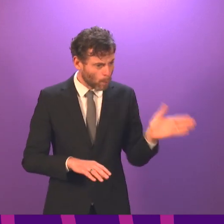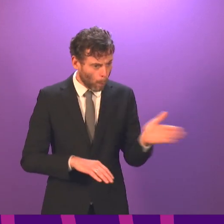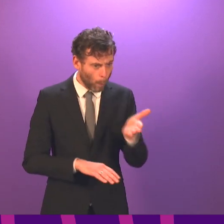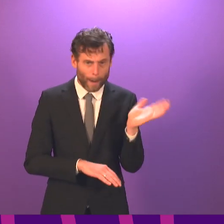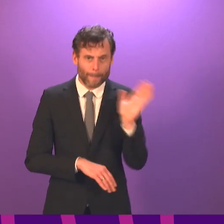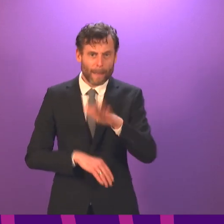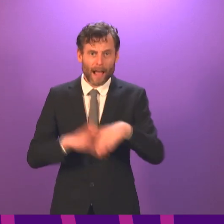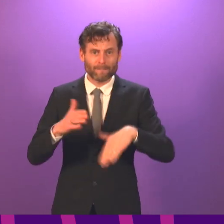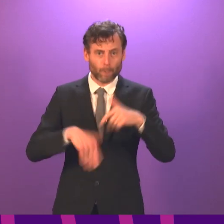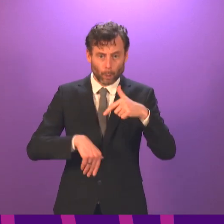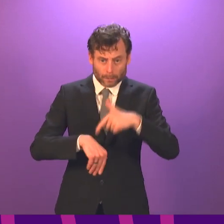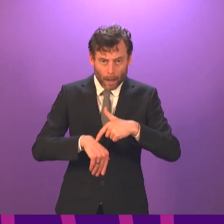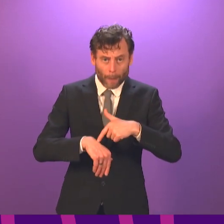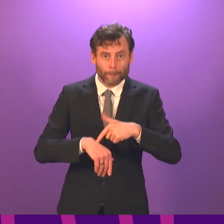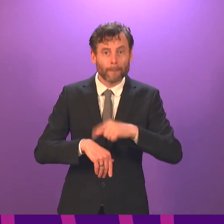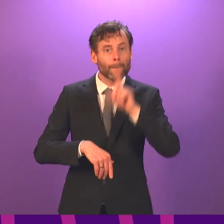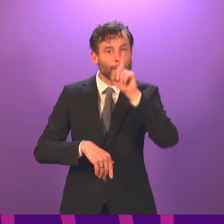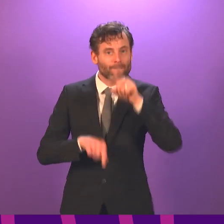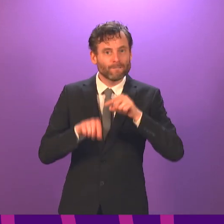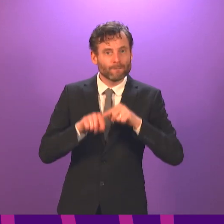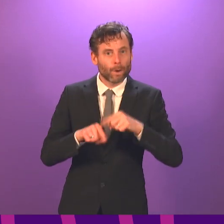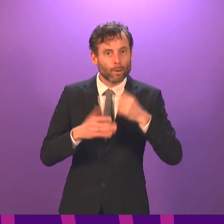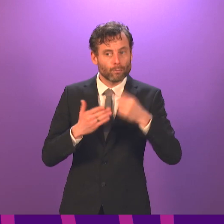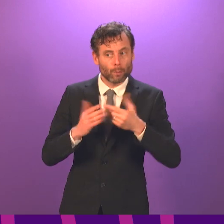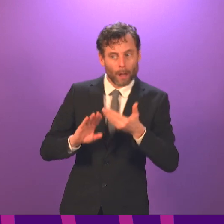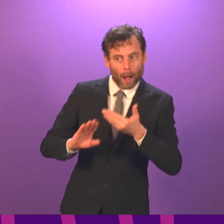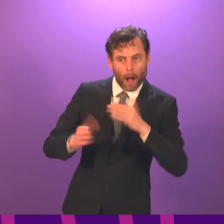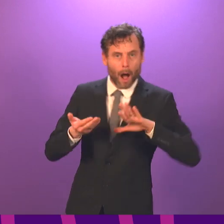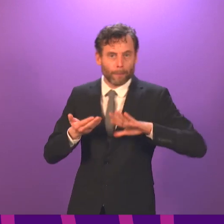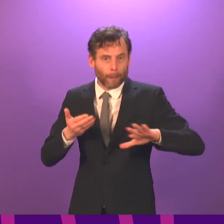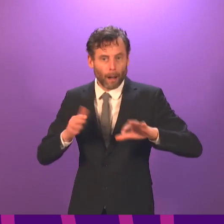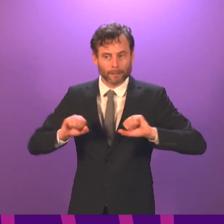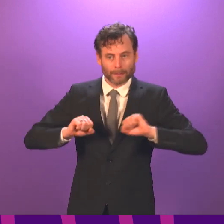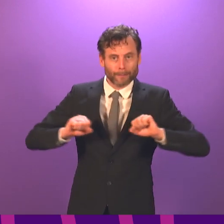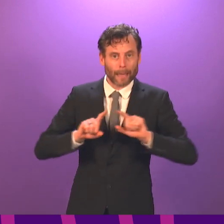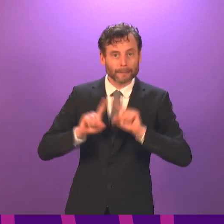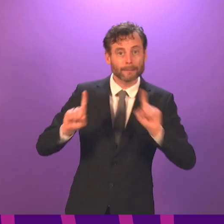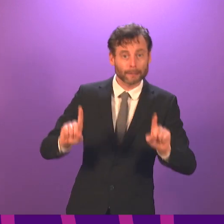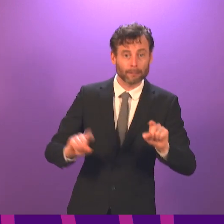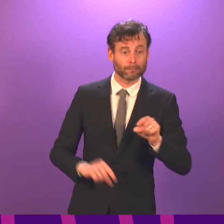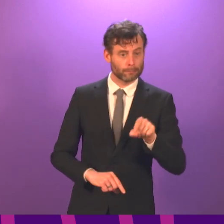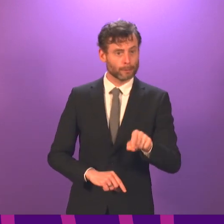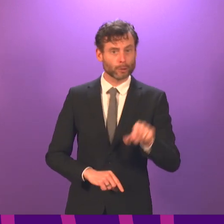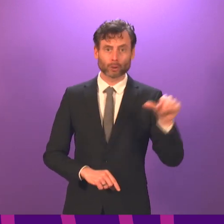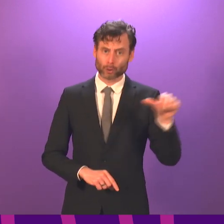the 2m distancing continued to be respected, a local authority should have flexibility